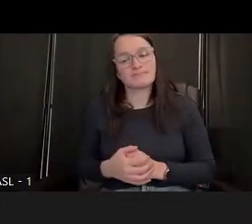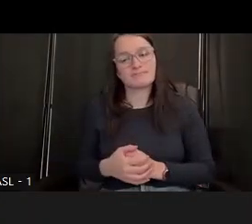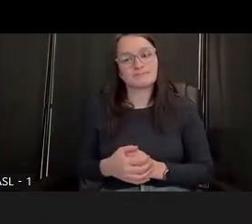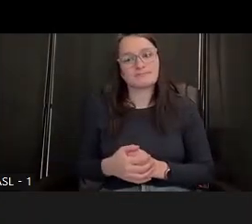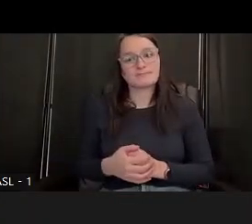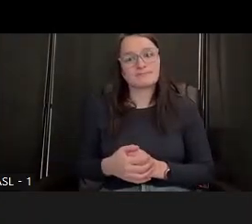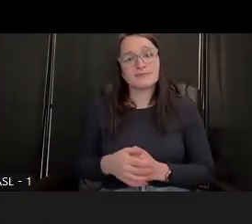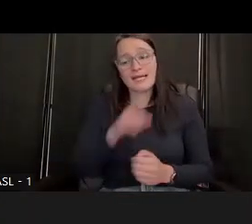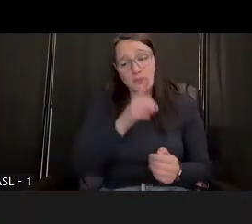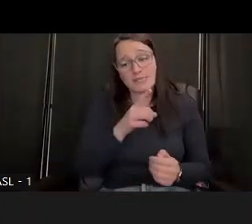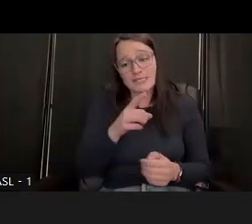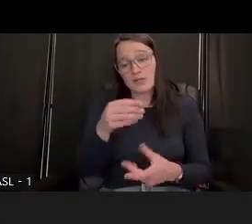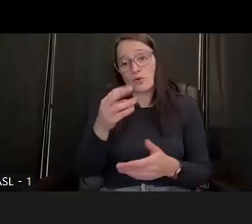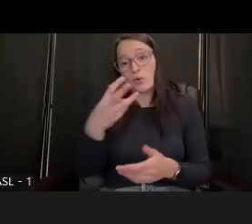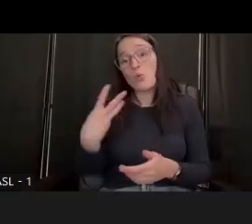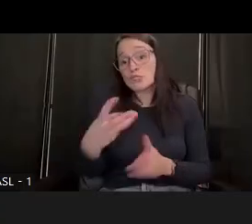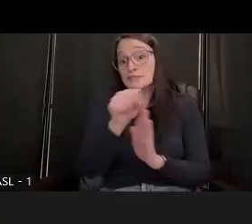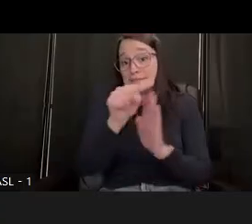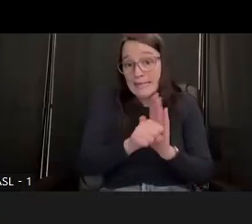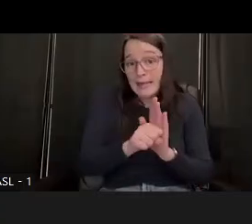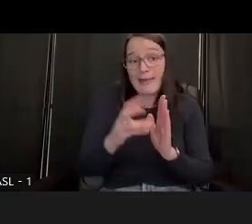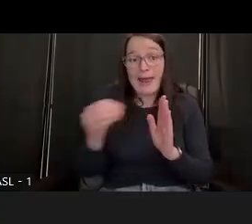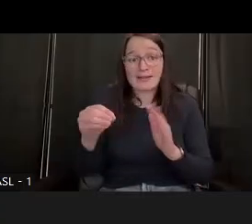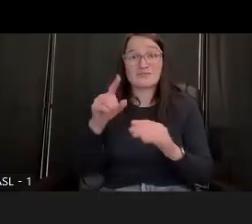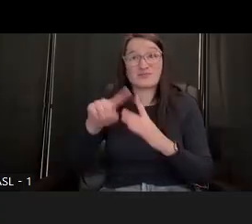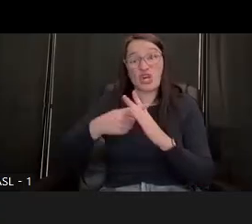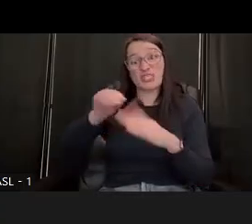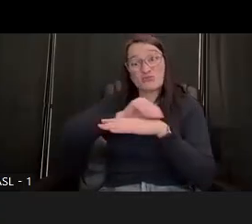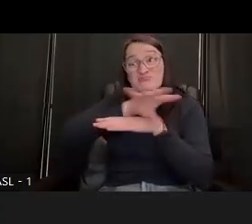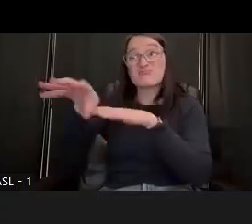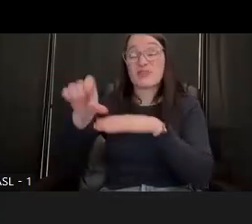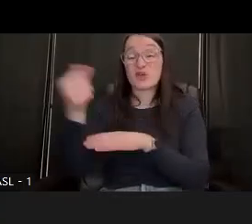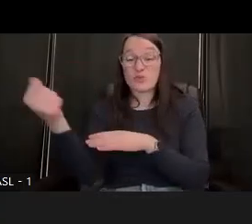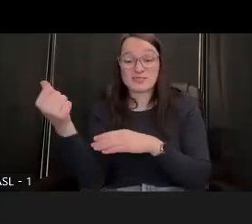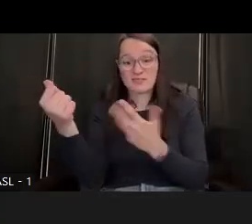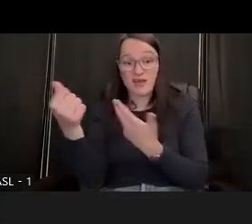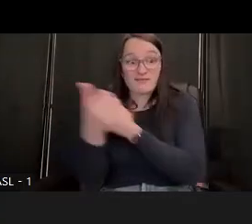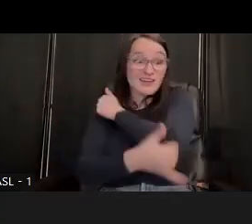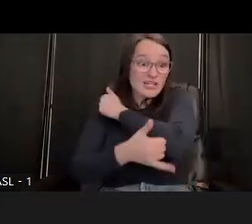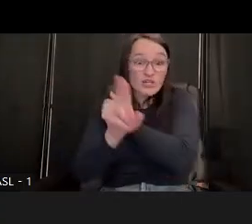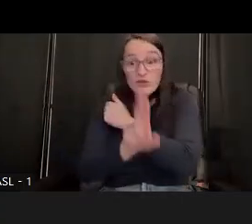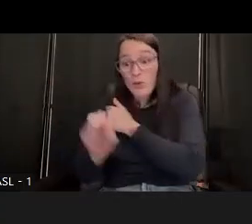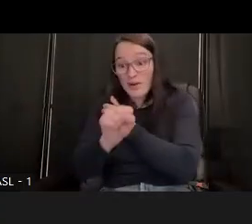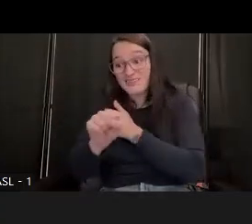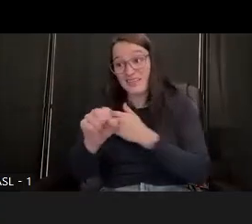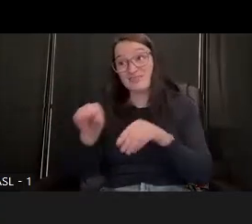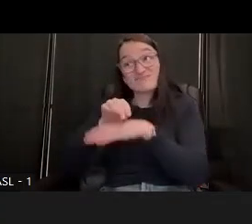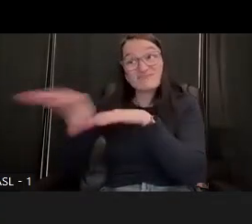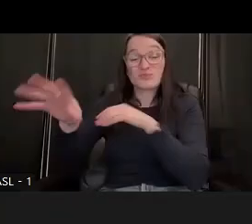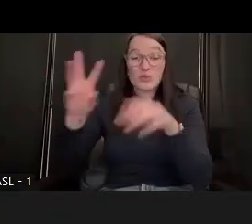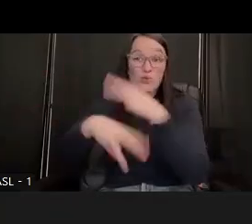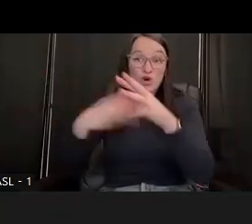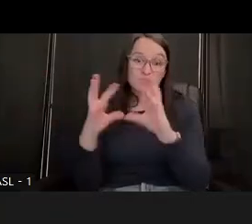and really around the rest of the country and the world. And really the 2012 to 2013 plus